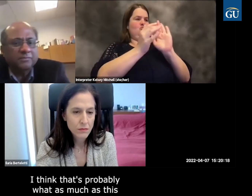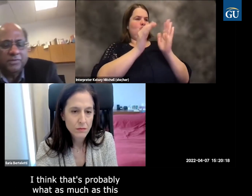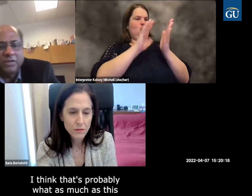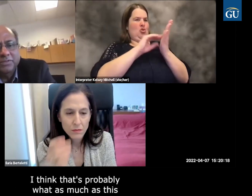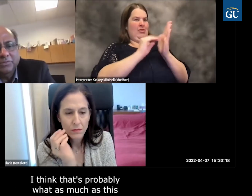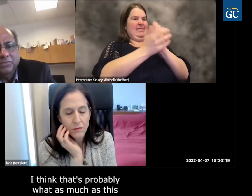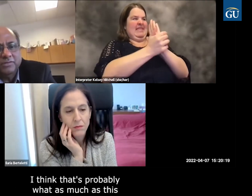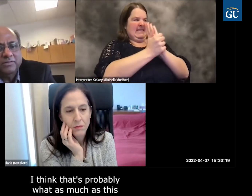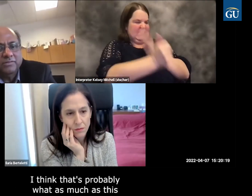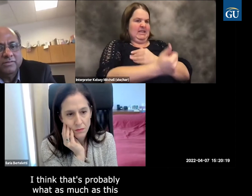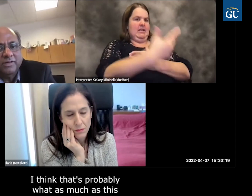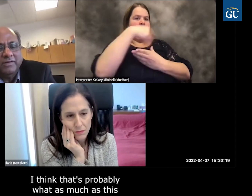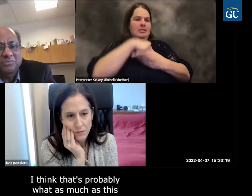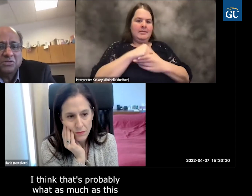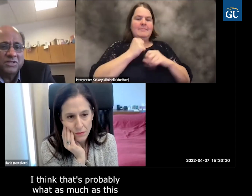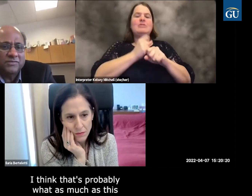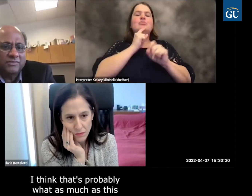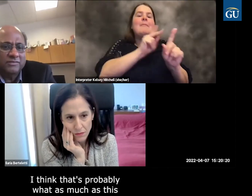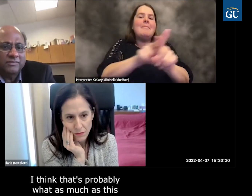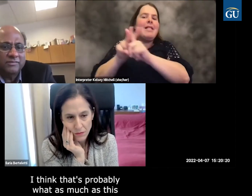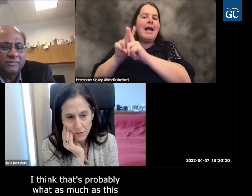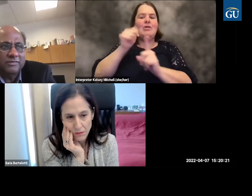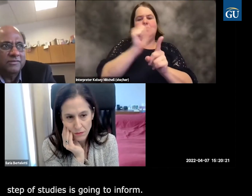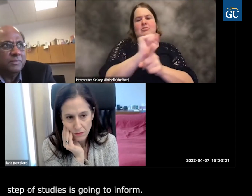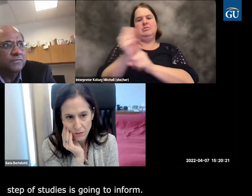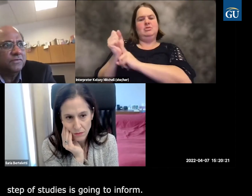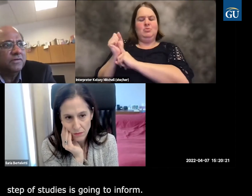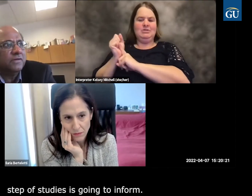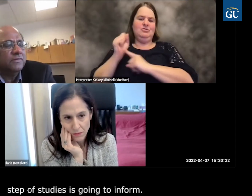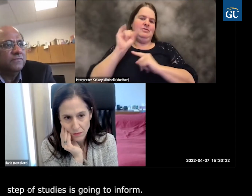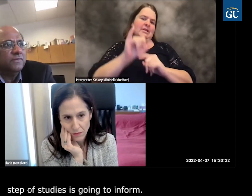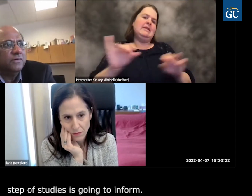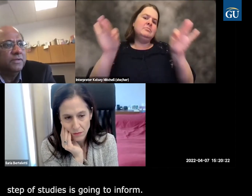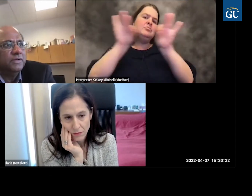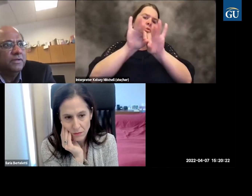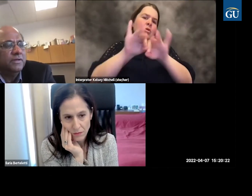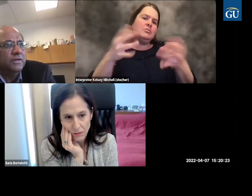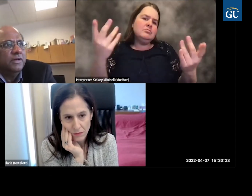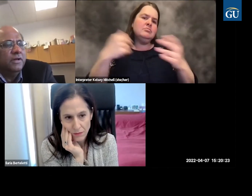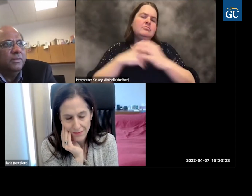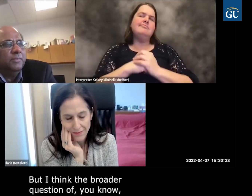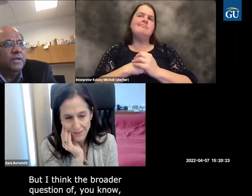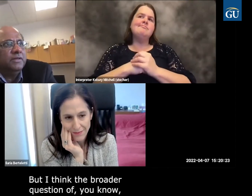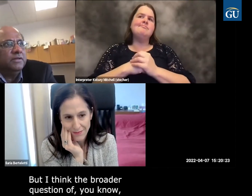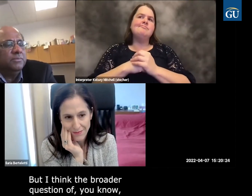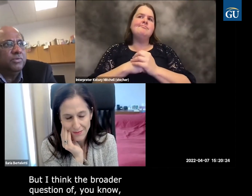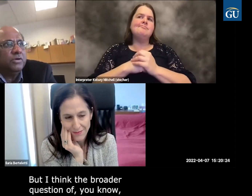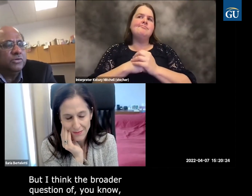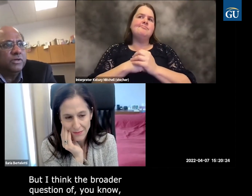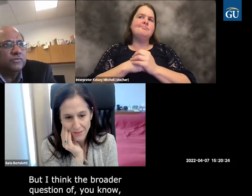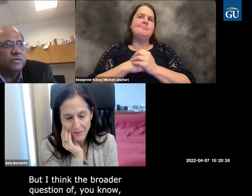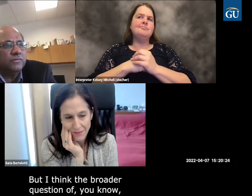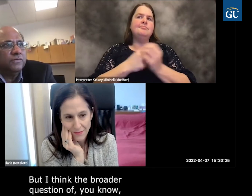probably what as much as those these type of studies can inform